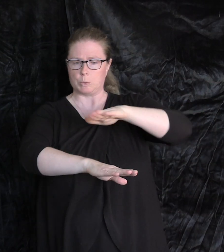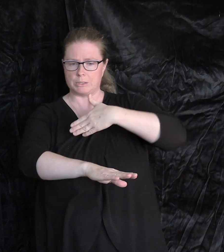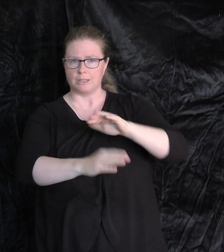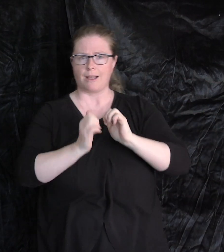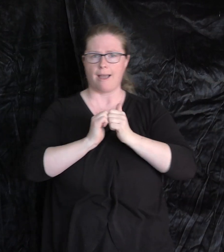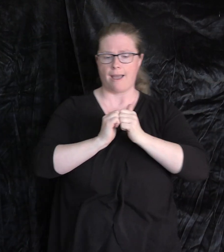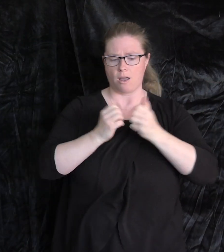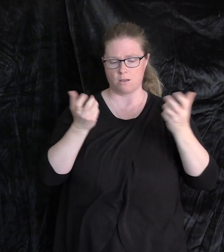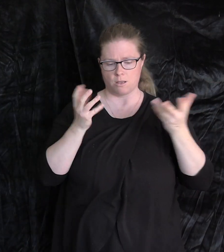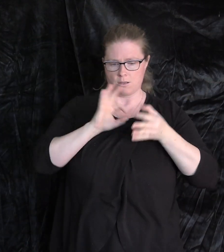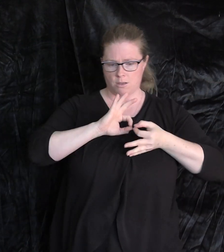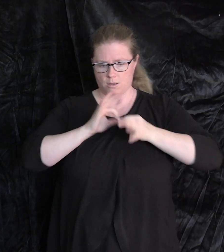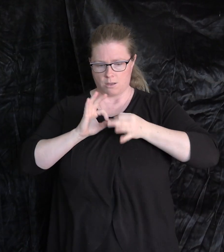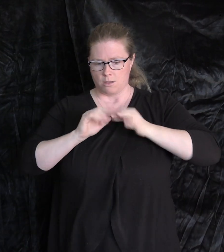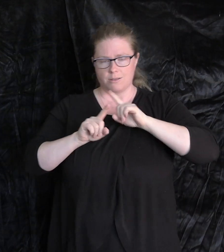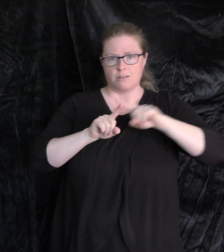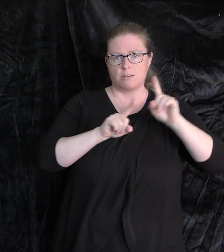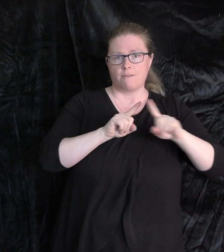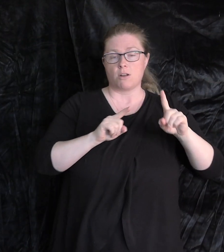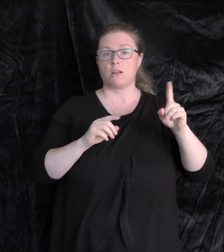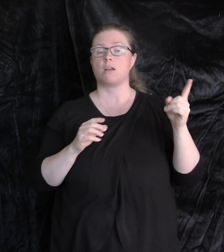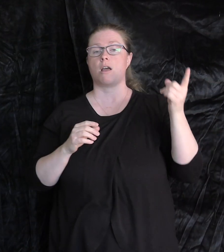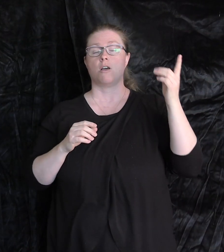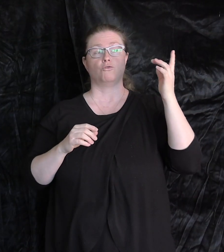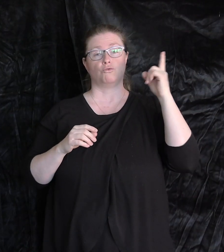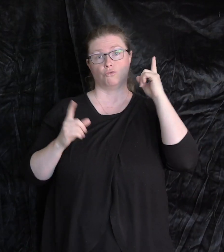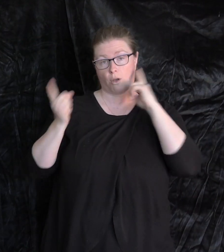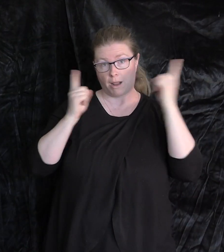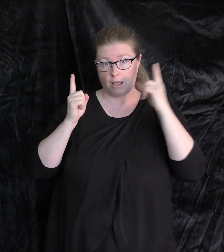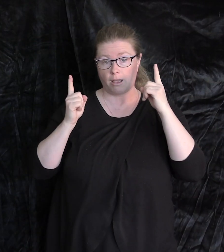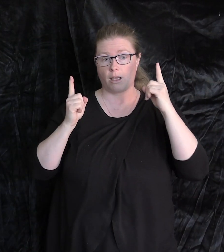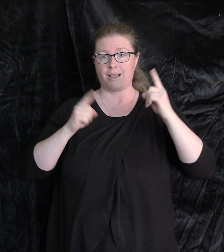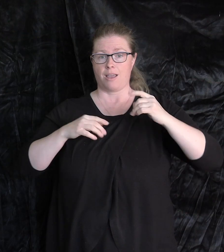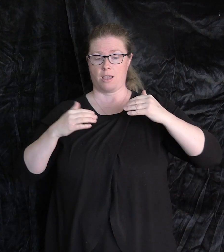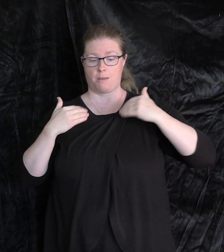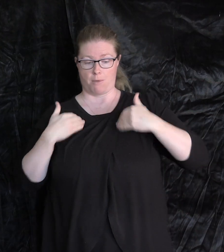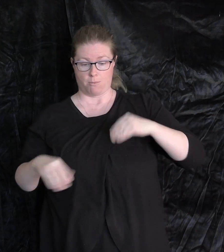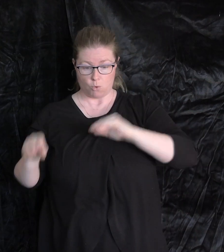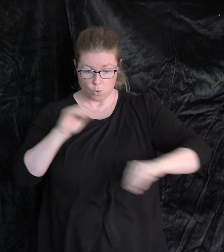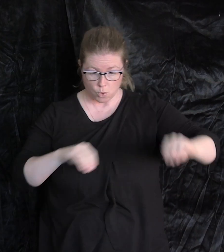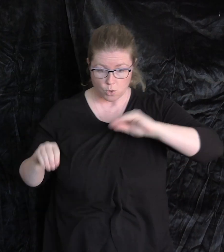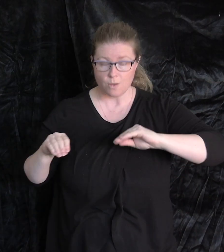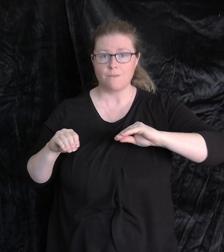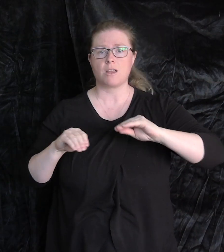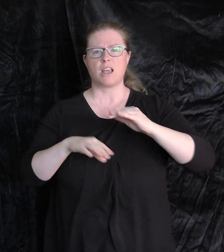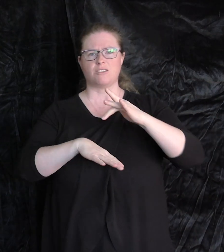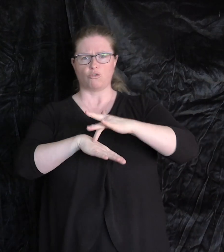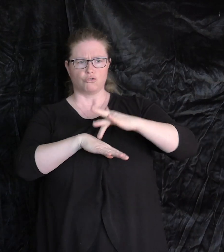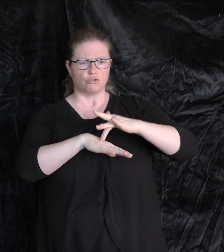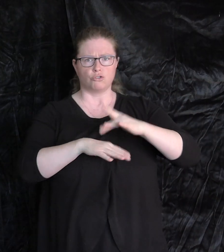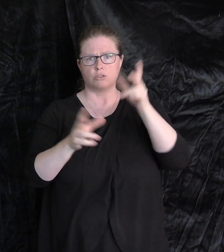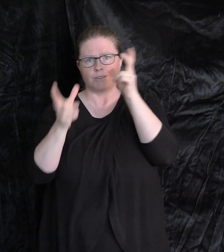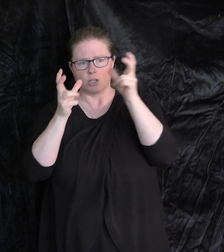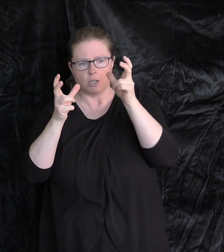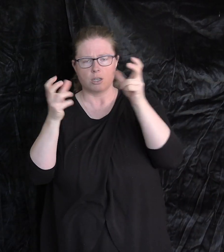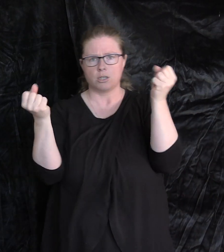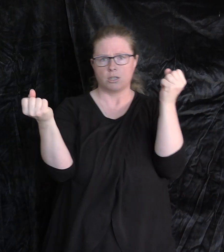boundaries in response to sonic kinetic visual and haptic stimuli any combination of movement